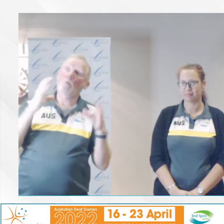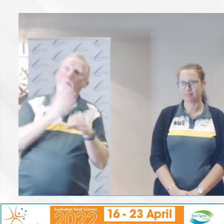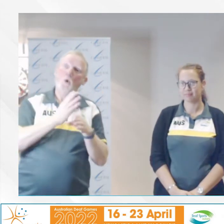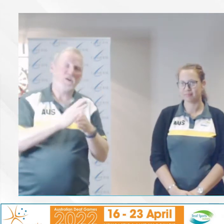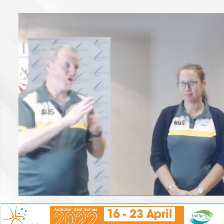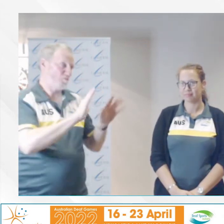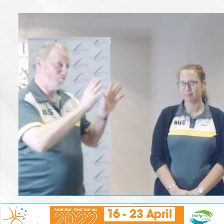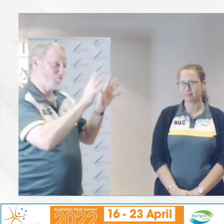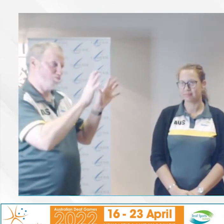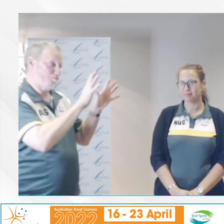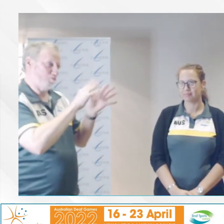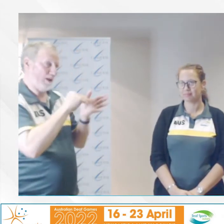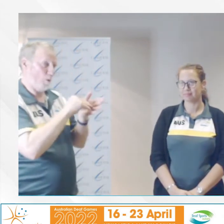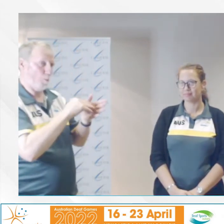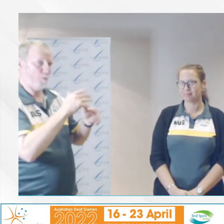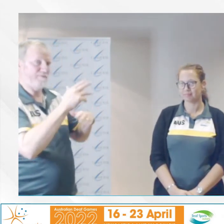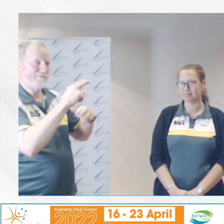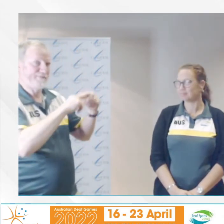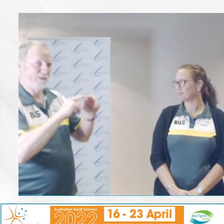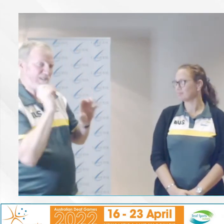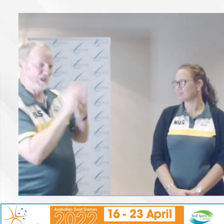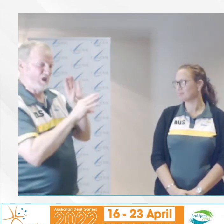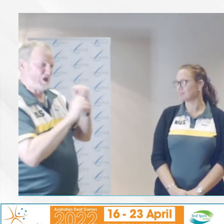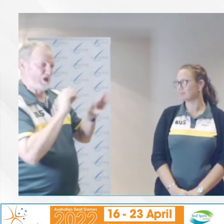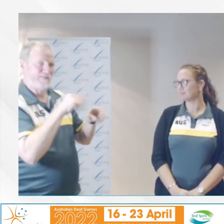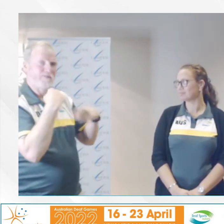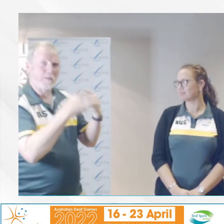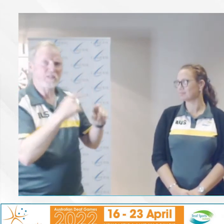and she's taking on some of that straight up game's responsibility as well